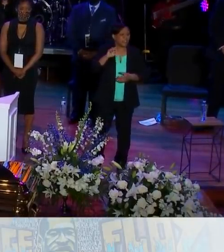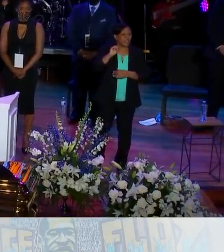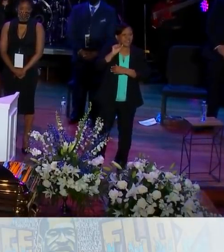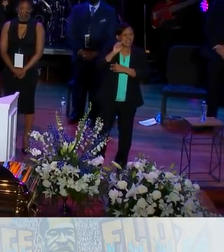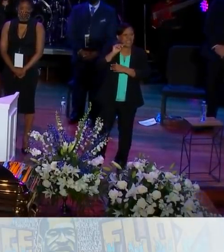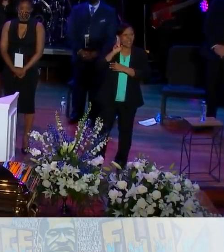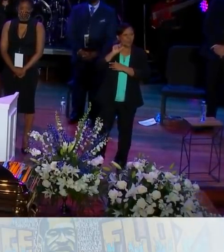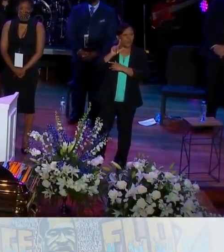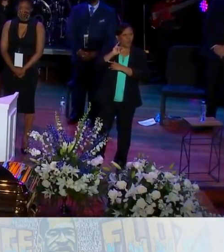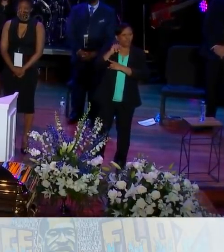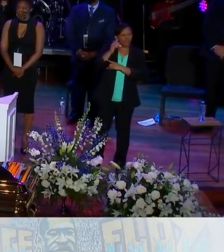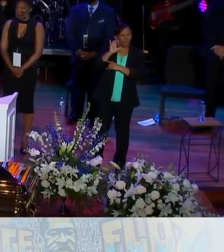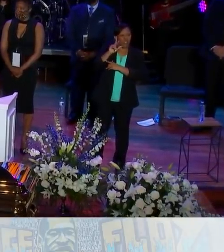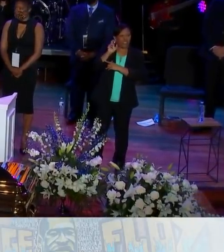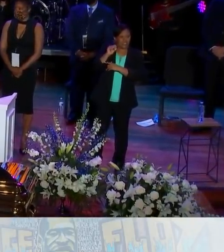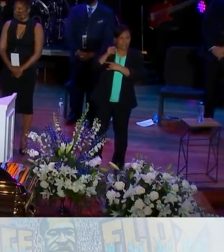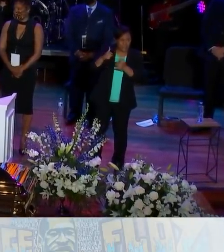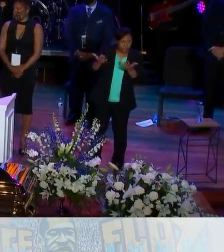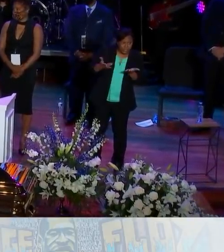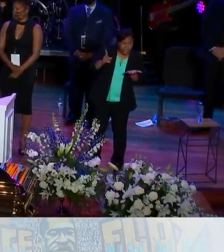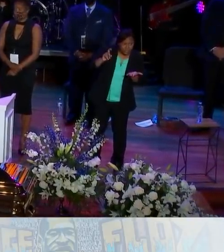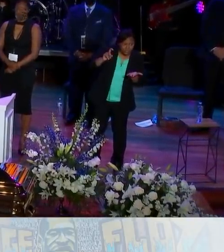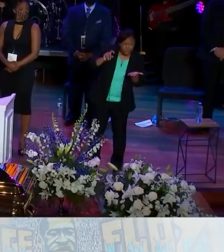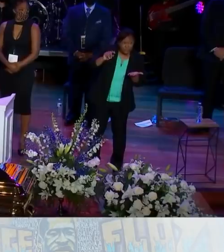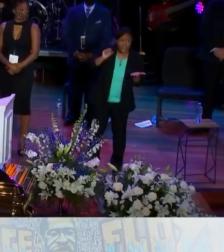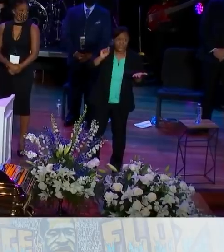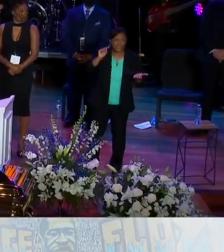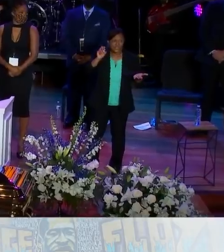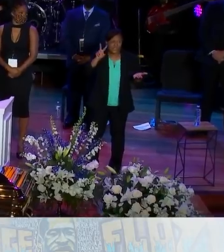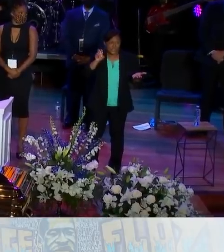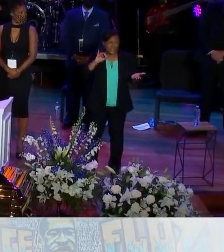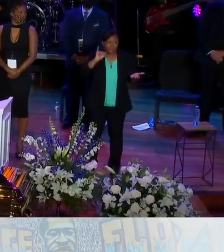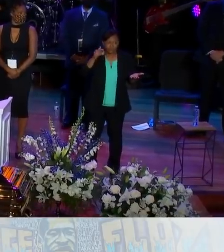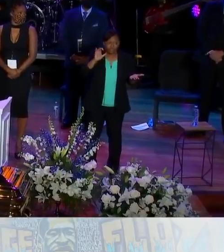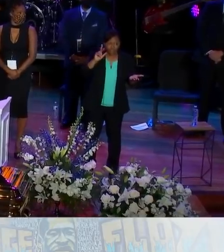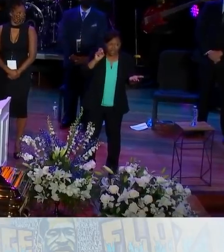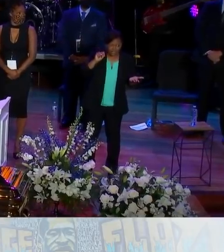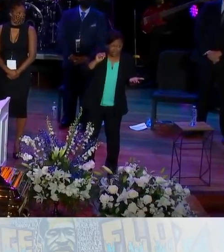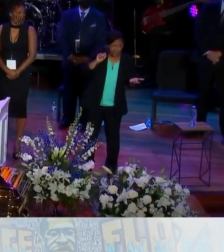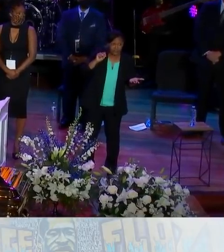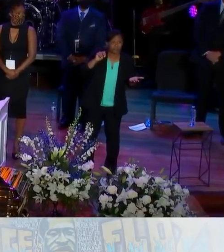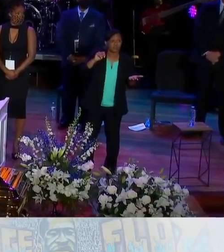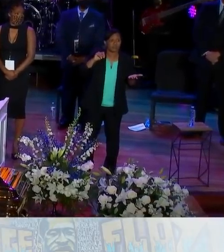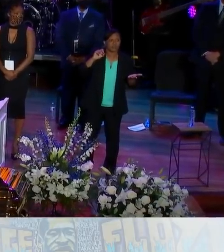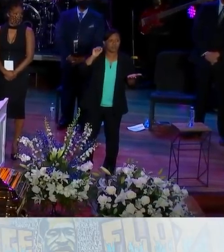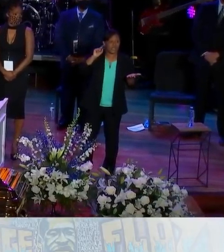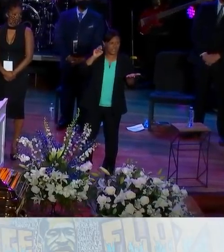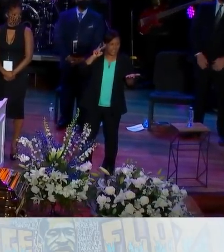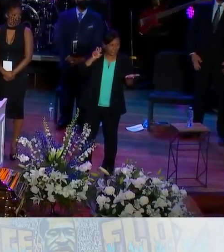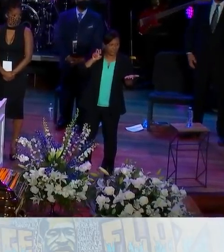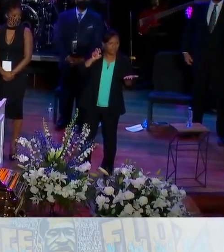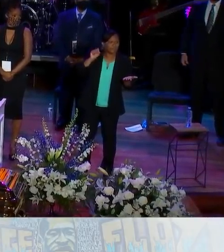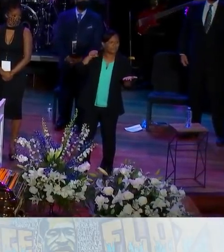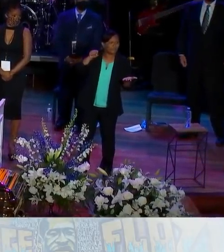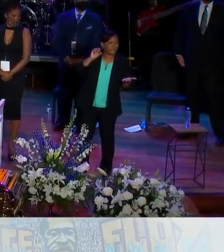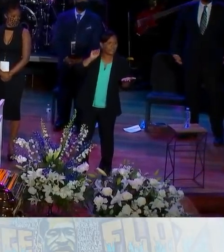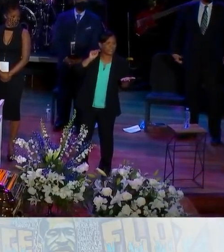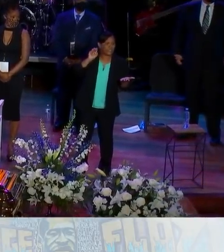WE CAN'T KEEP LIVING LIKE THIS. SAM JACKSON, IS SAM STILL HERE,